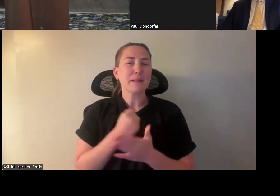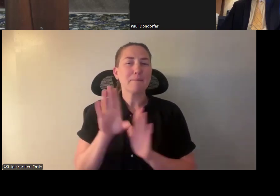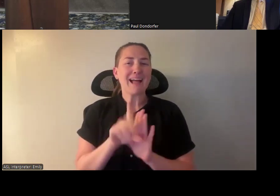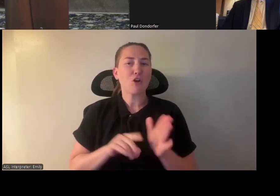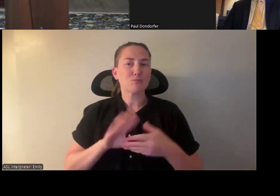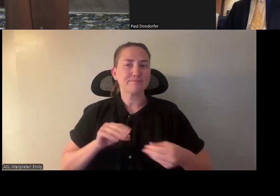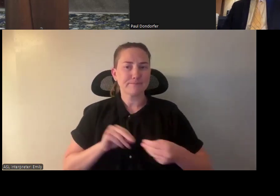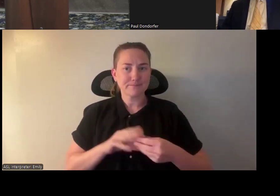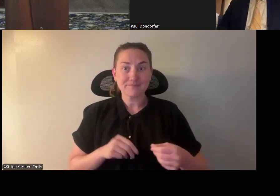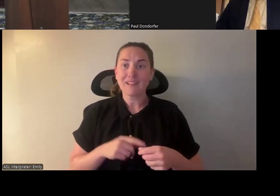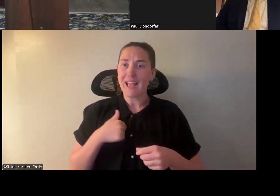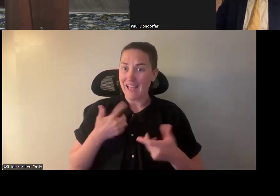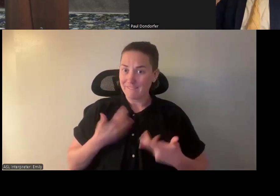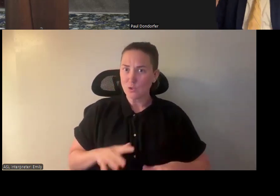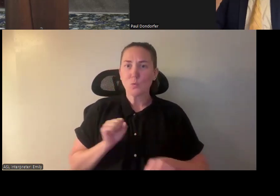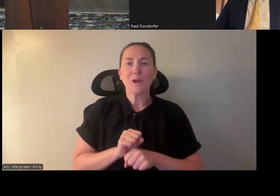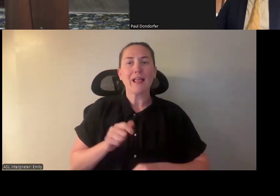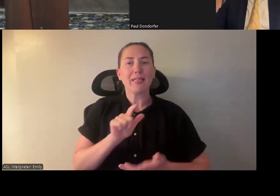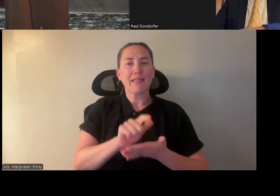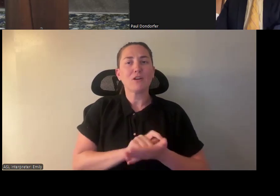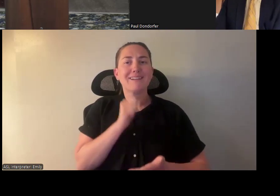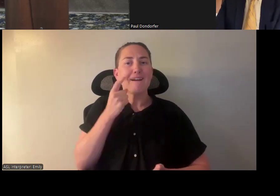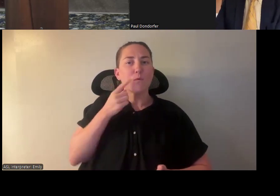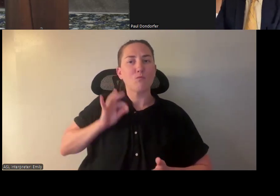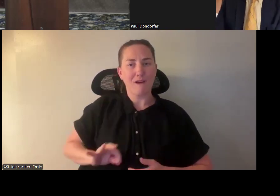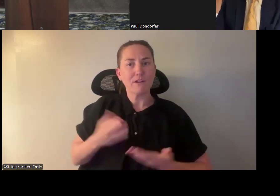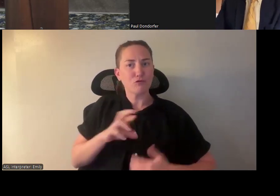privilege of working within the legal nonprofit sector um for the city of Rochester for over four